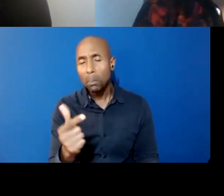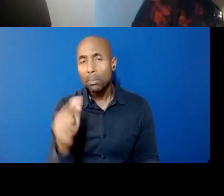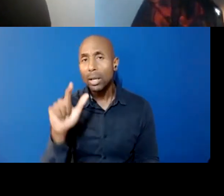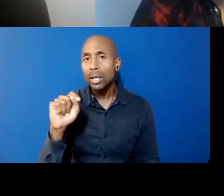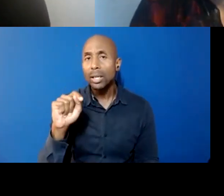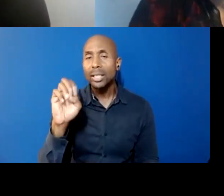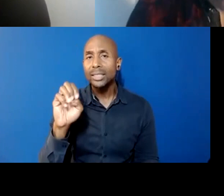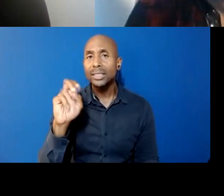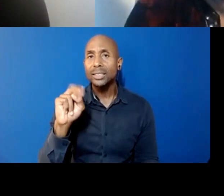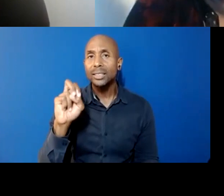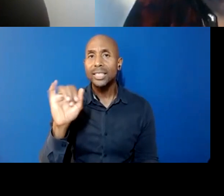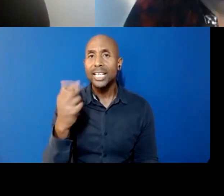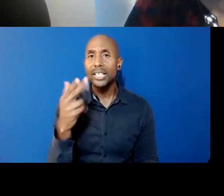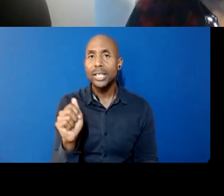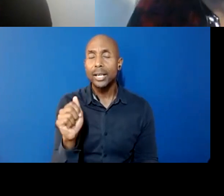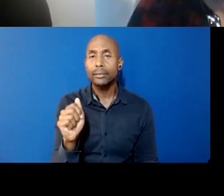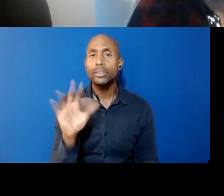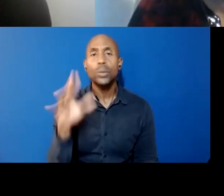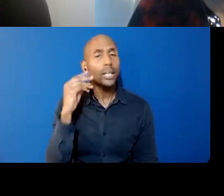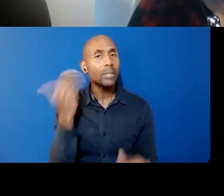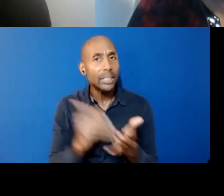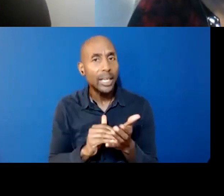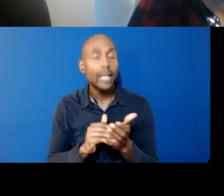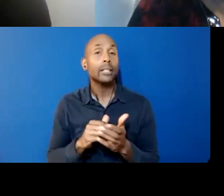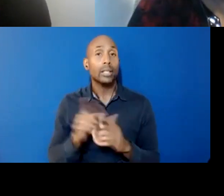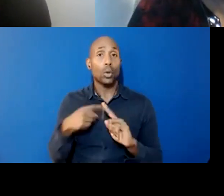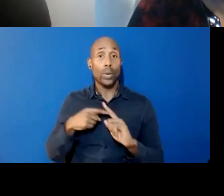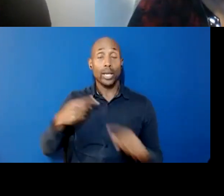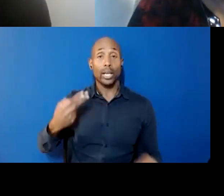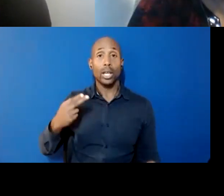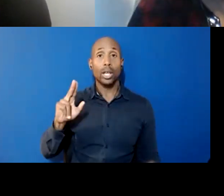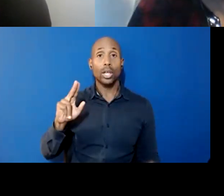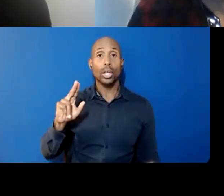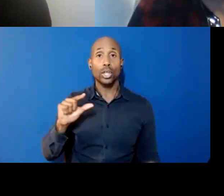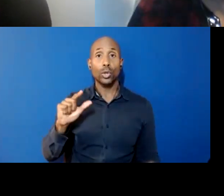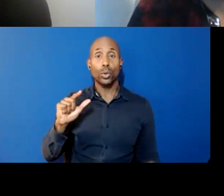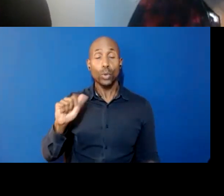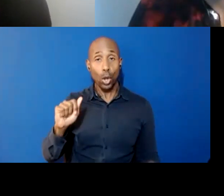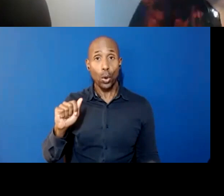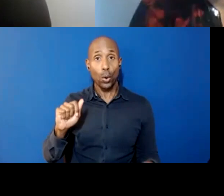What kind of resources, when Hugo came to you, what resources did you use to find out